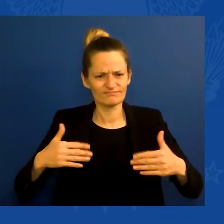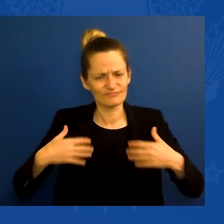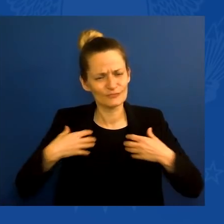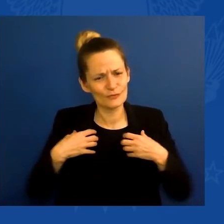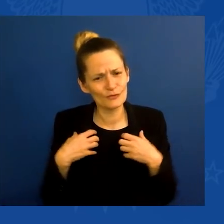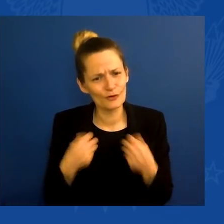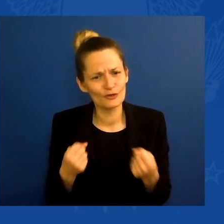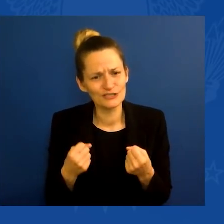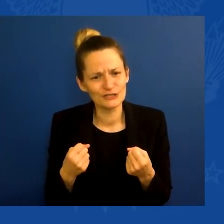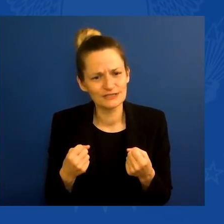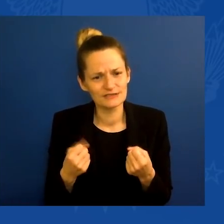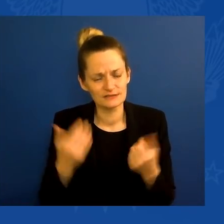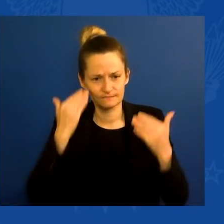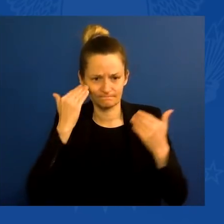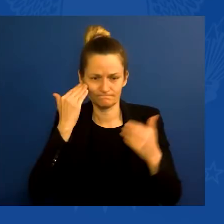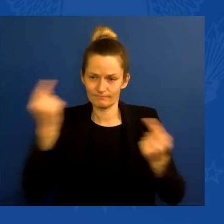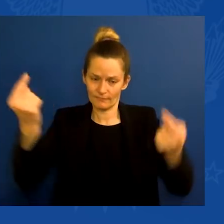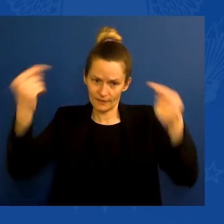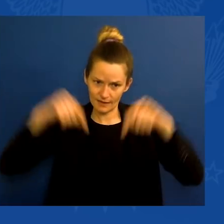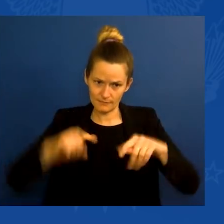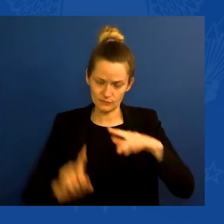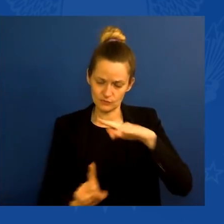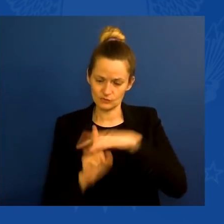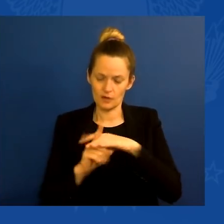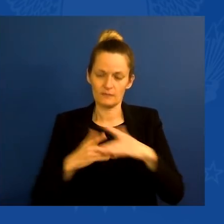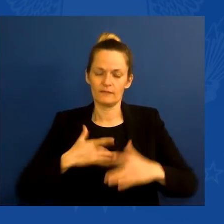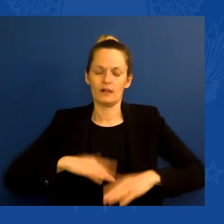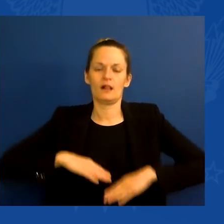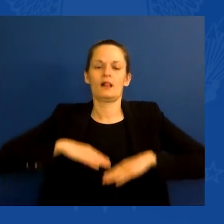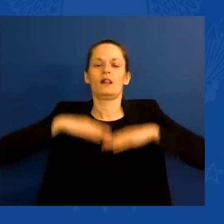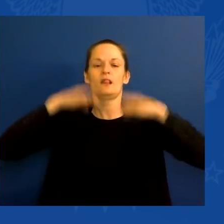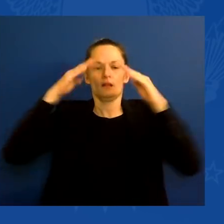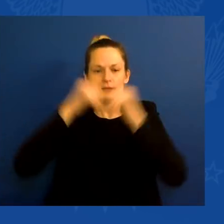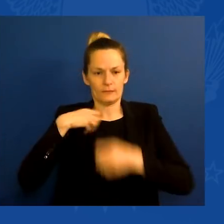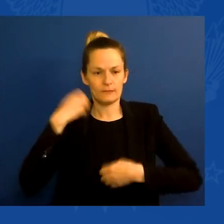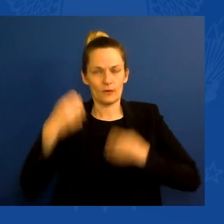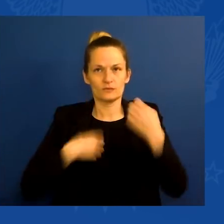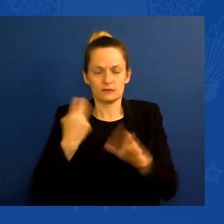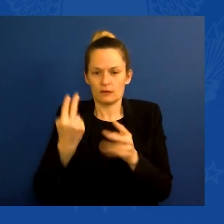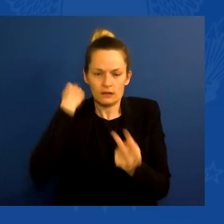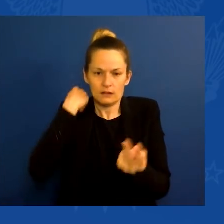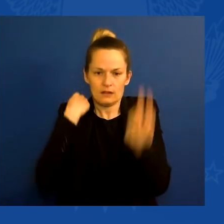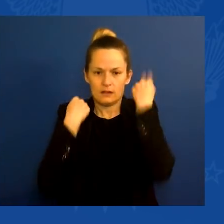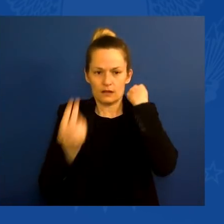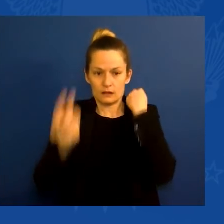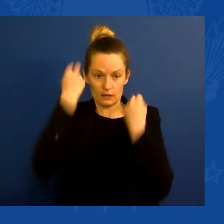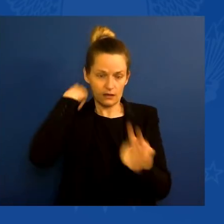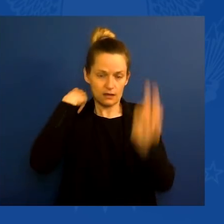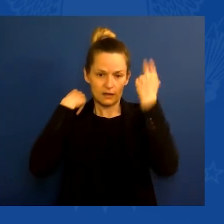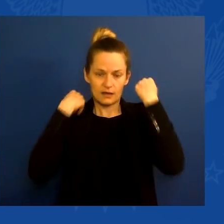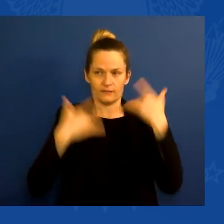A short walk from here at the National Law Enforcement